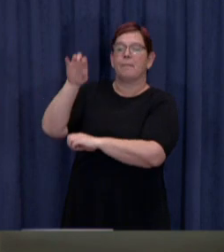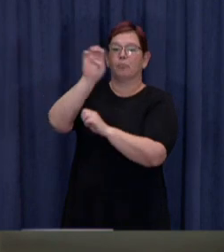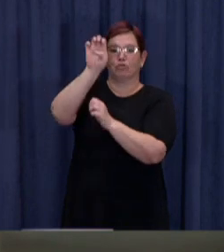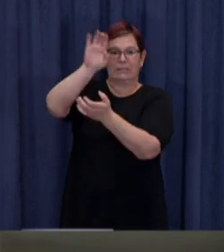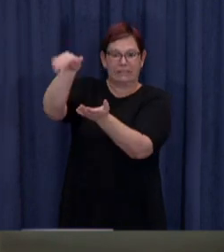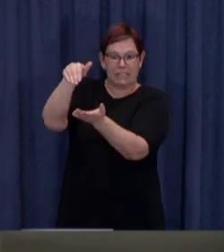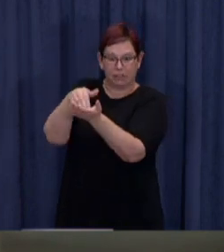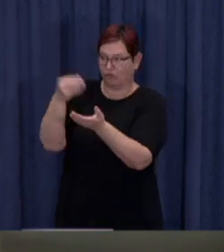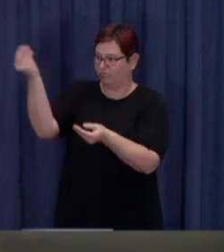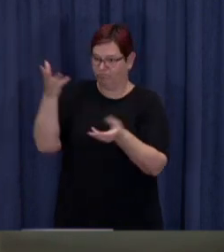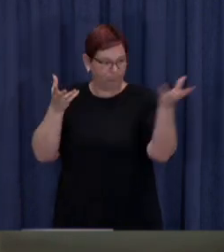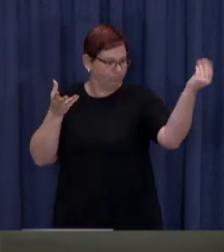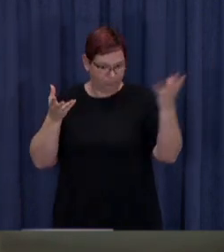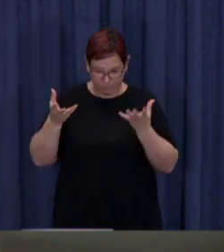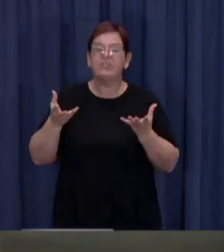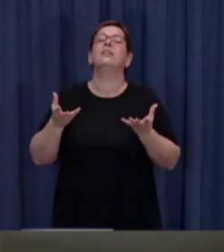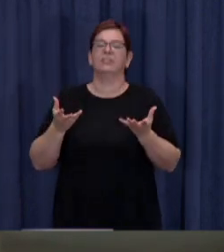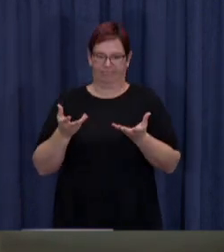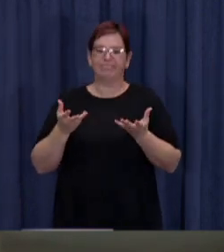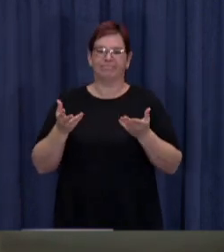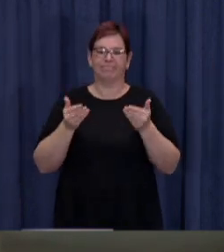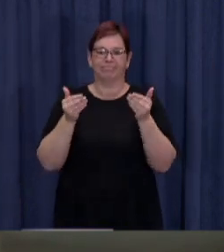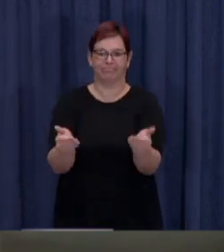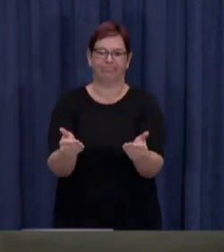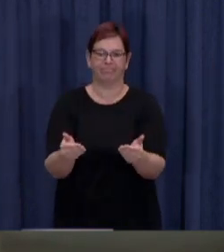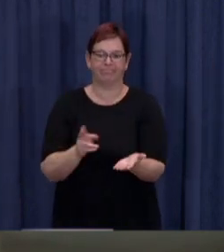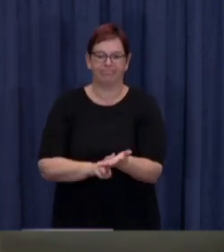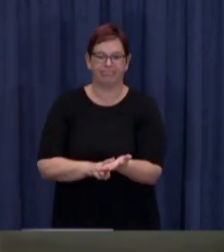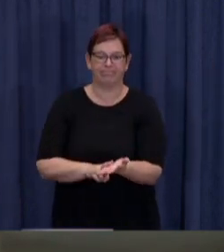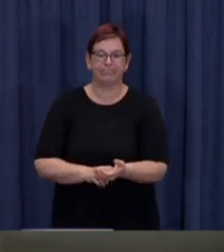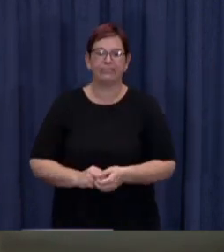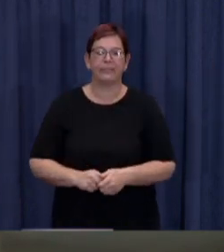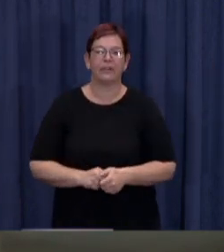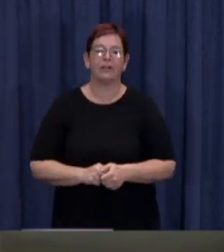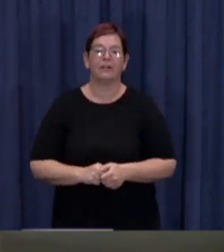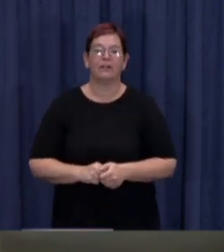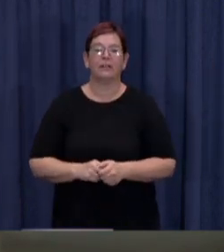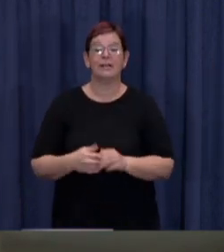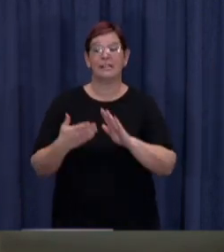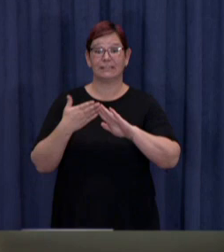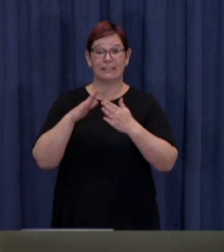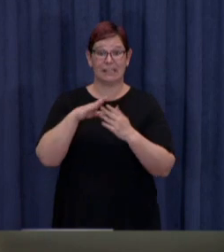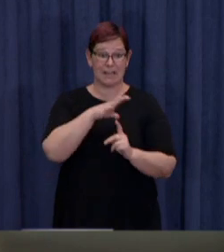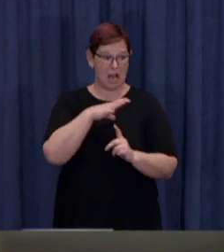the members of Toronto City Council and have spoken personally to both Prime Minister Justin Trudeau and Premier Doug Ford